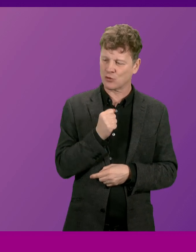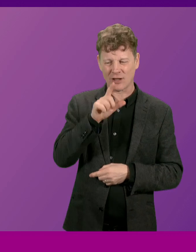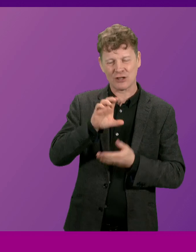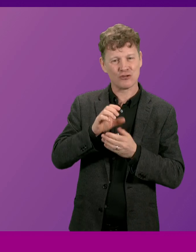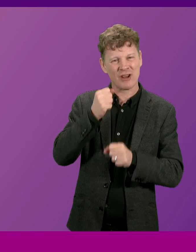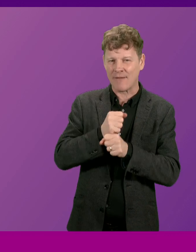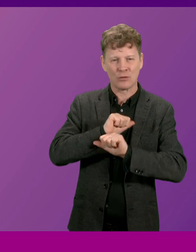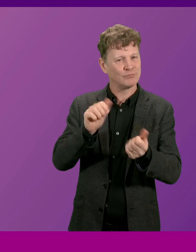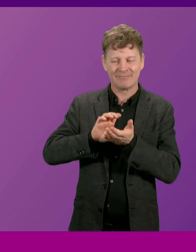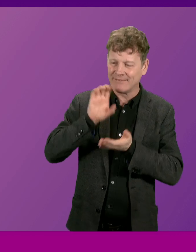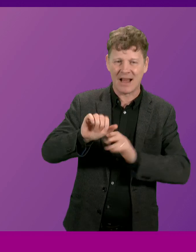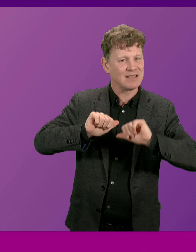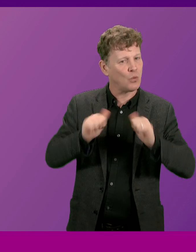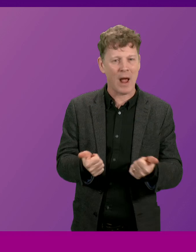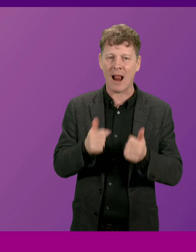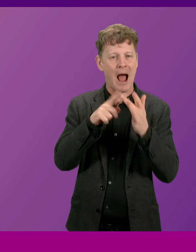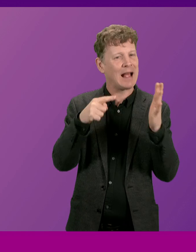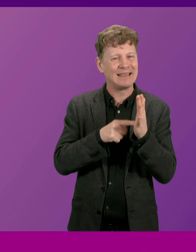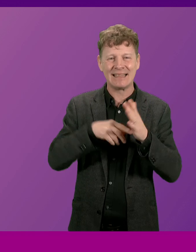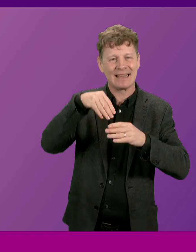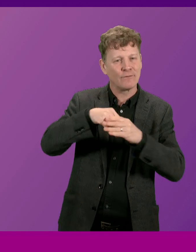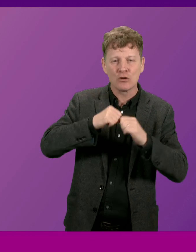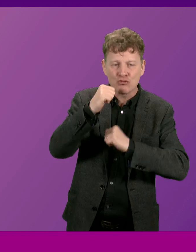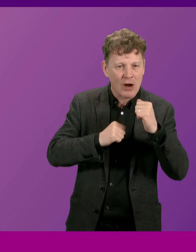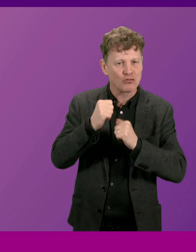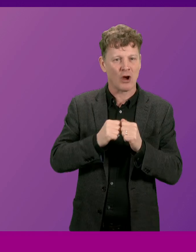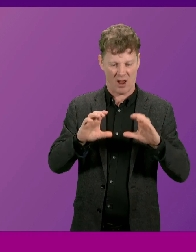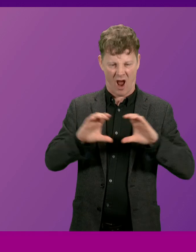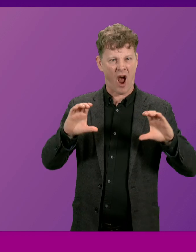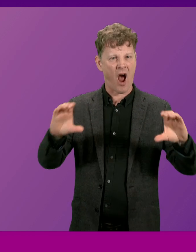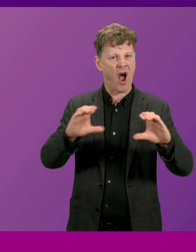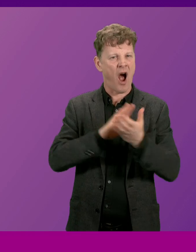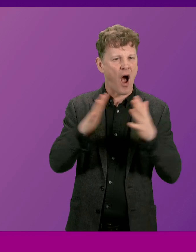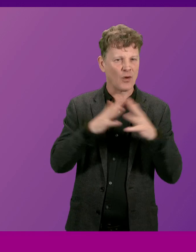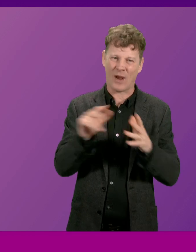IT infrastructure. Hardware is out of date and we are using legacy software without support